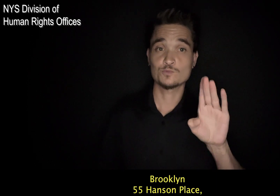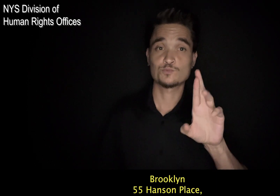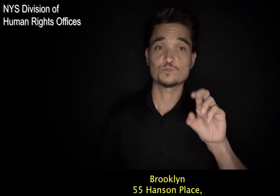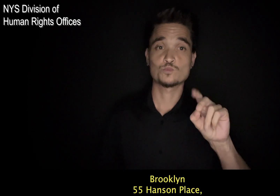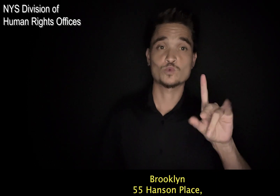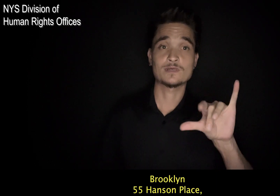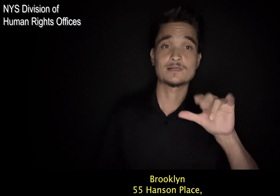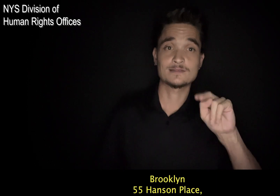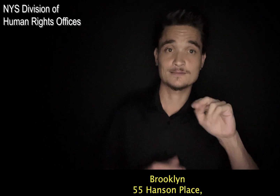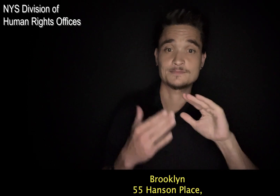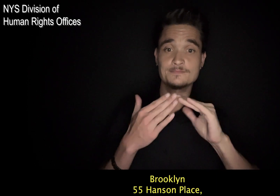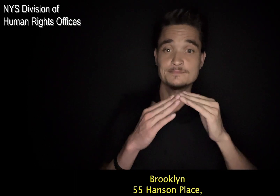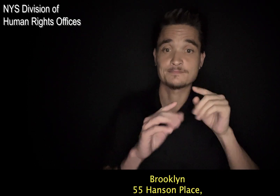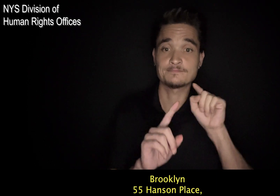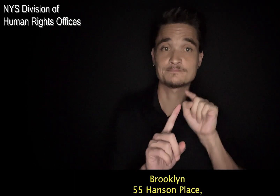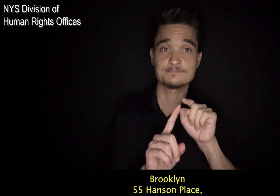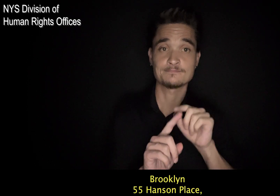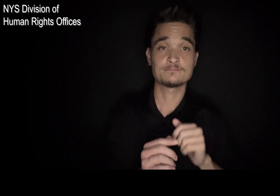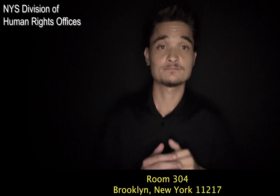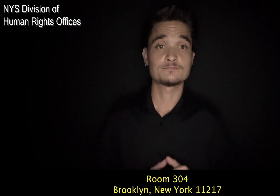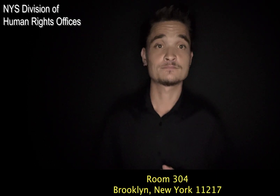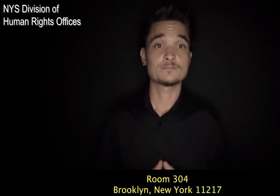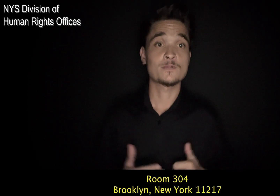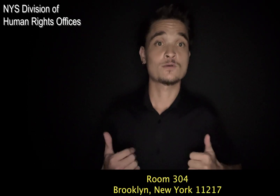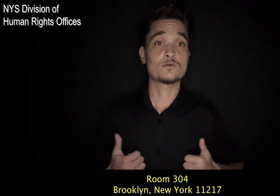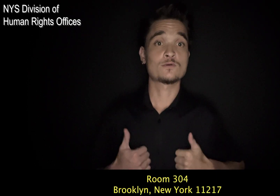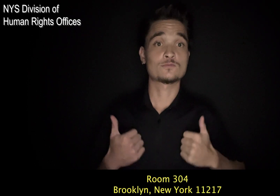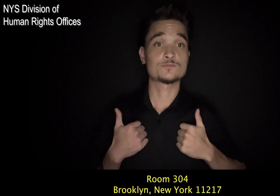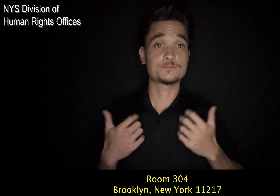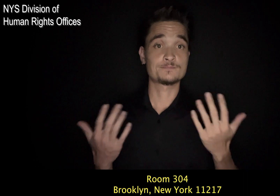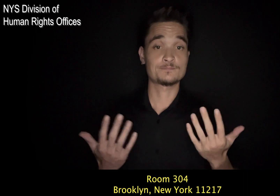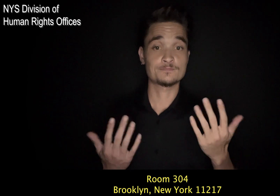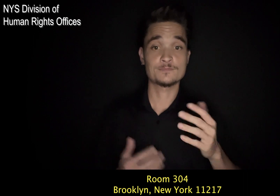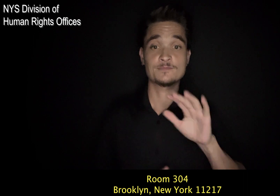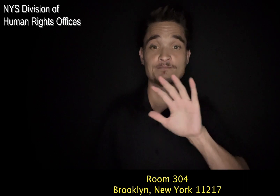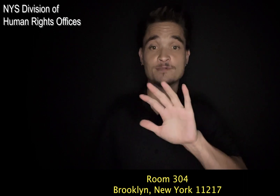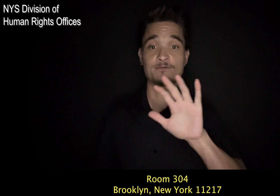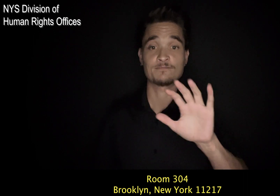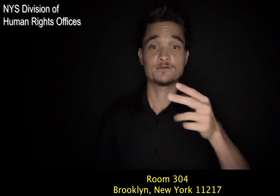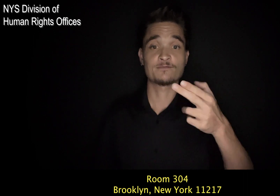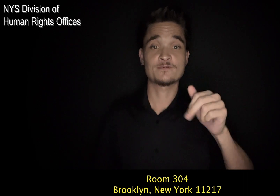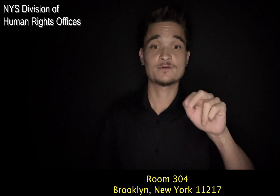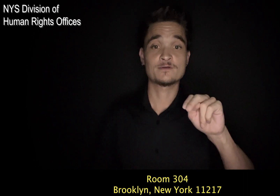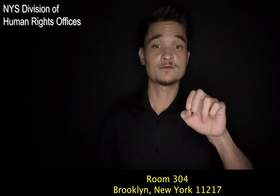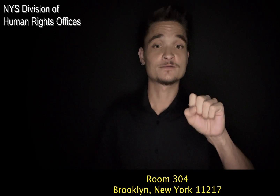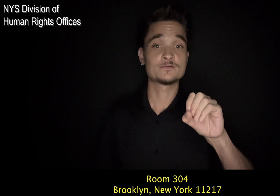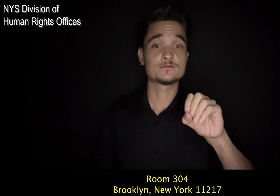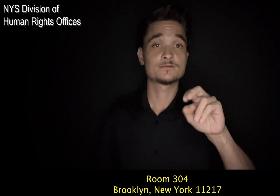Brooklyn 55 Hanson Place, Room 304 Brooklyn, New York 11217